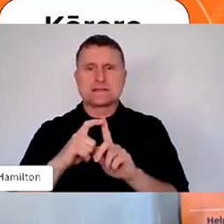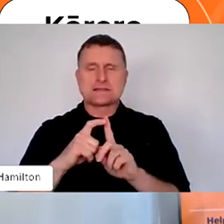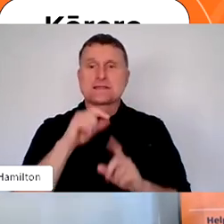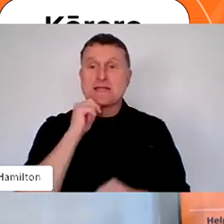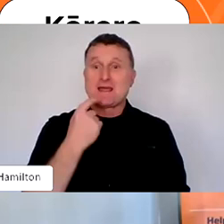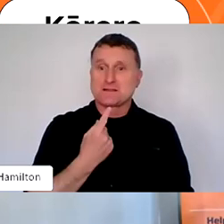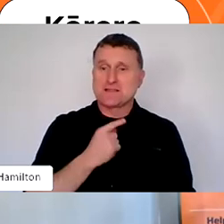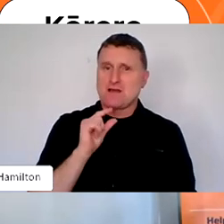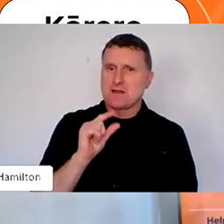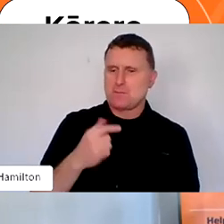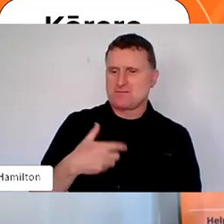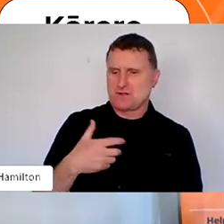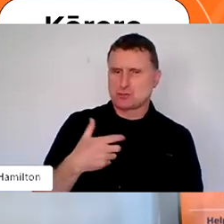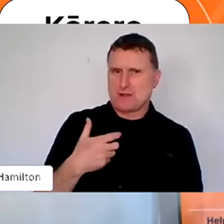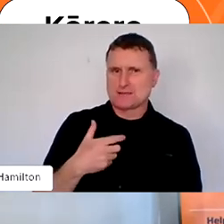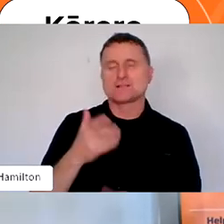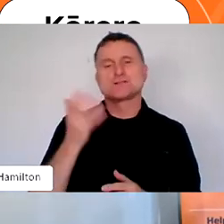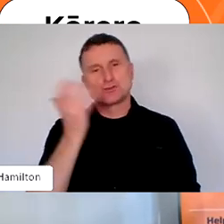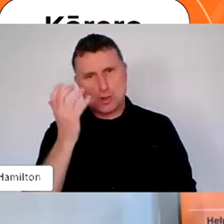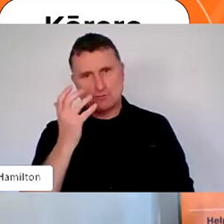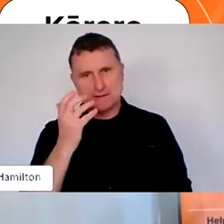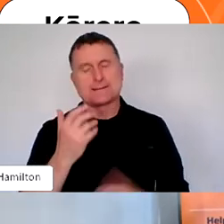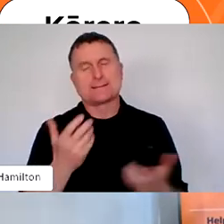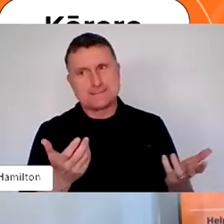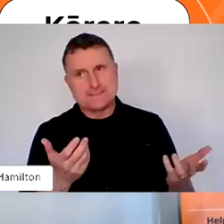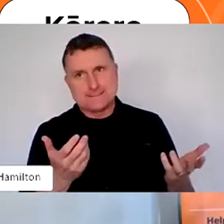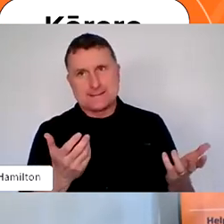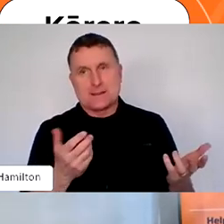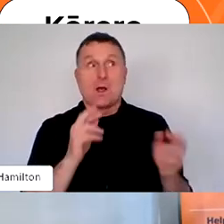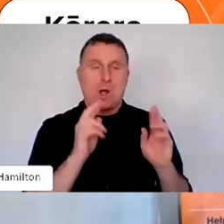from time to time, I hope you can understand that for 25 of those